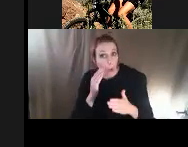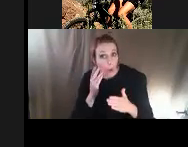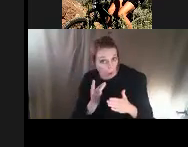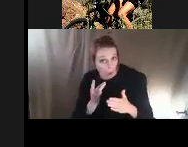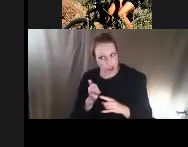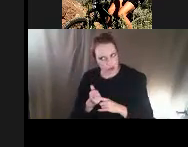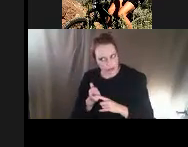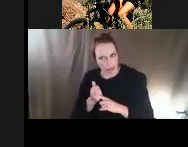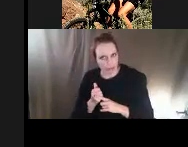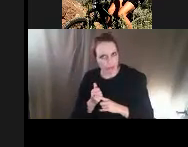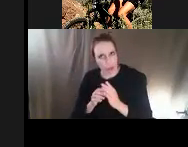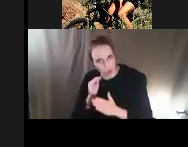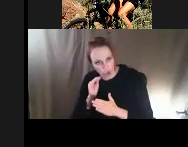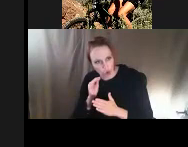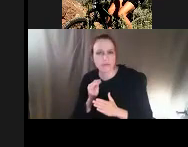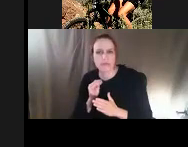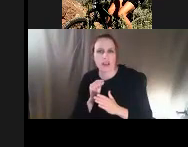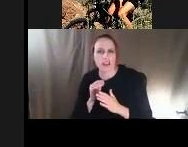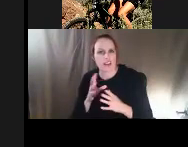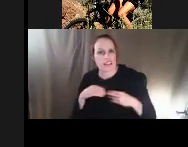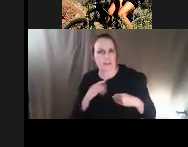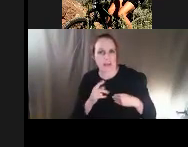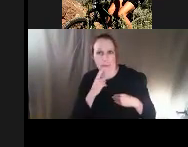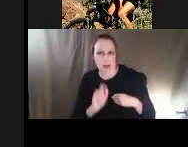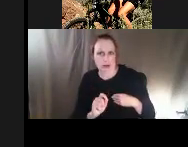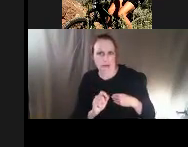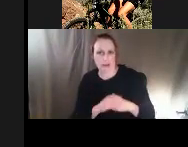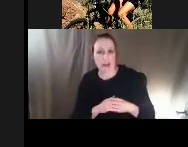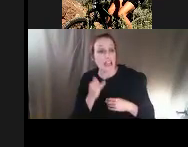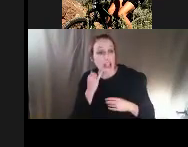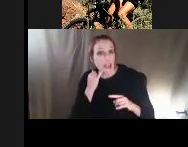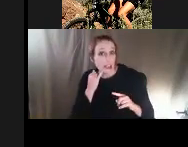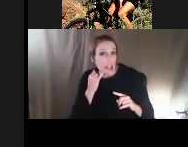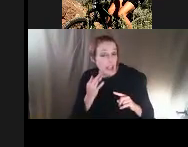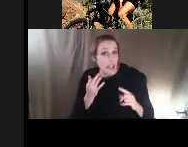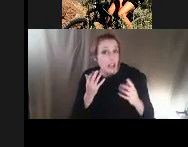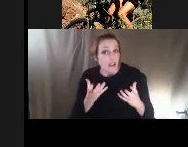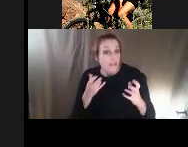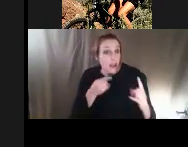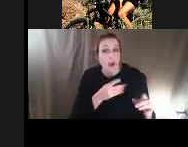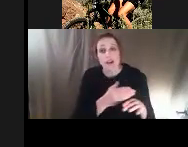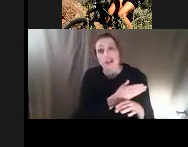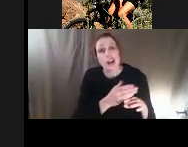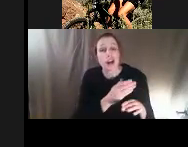If that person wants to share with you any particular meaning for how they dress or how they